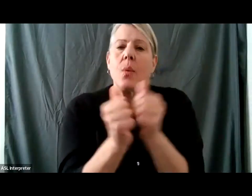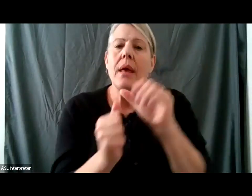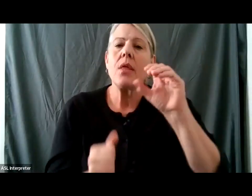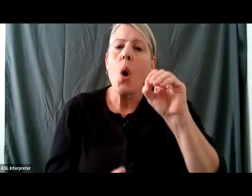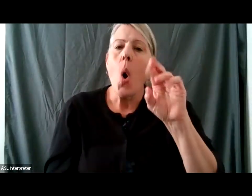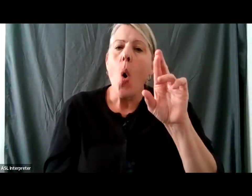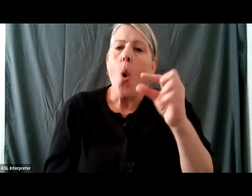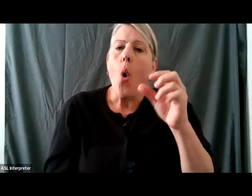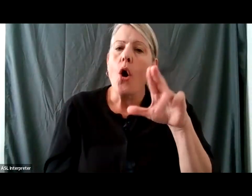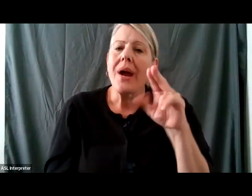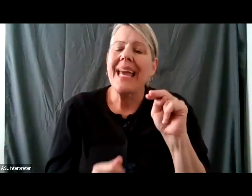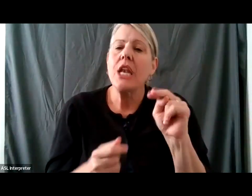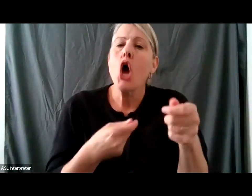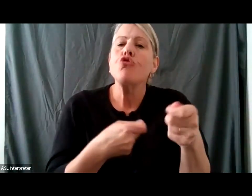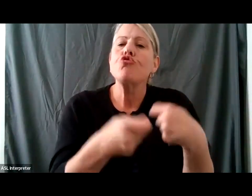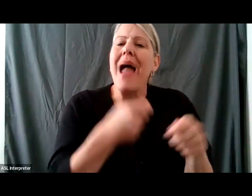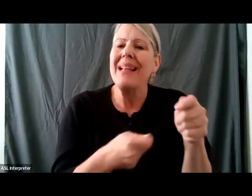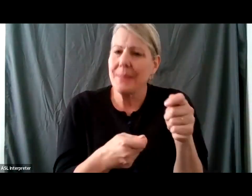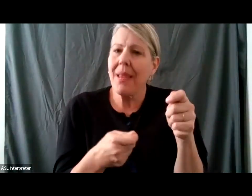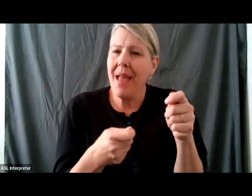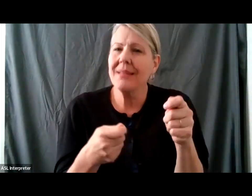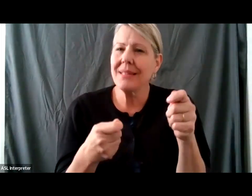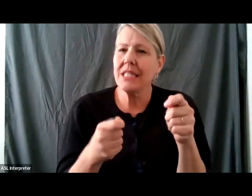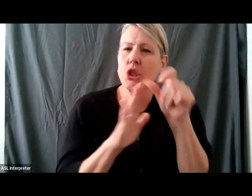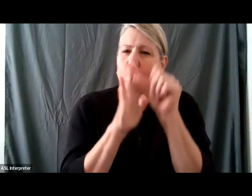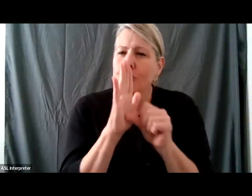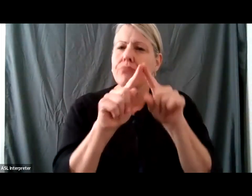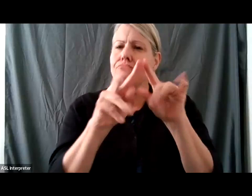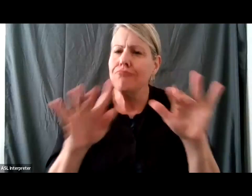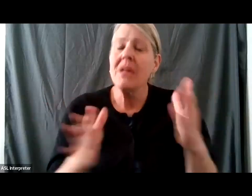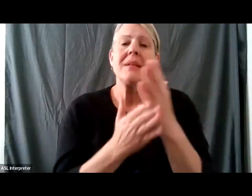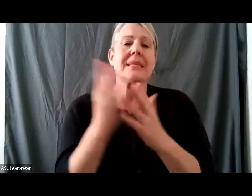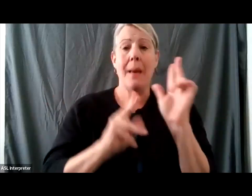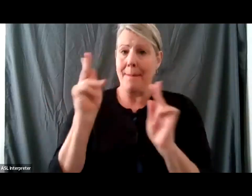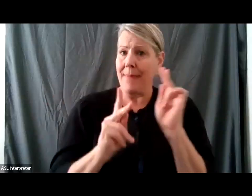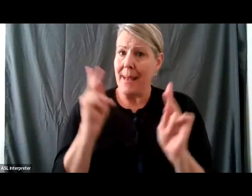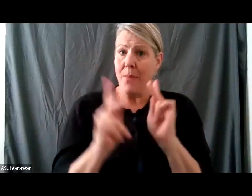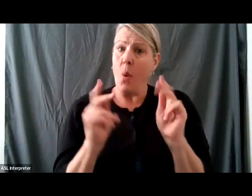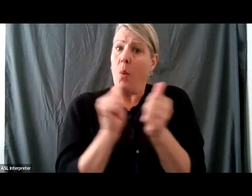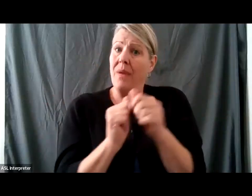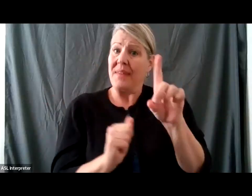Once again, people with certain types of disabilities who would otherwise have benefited from life-saving